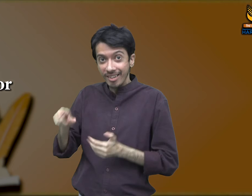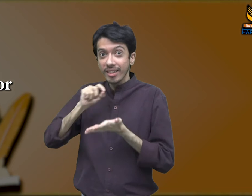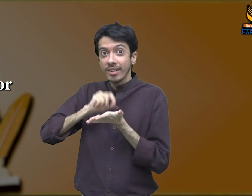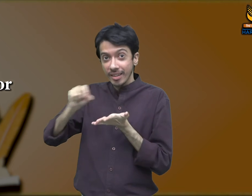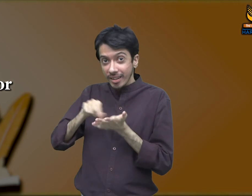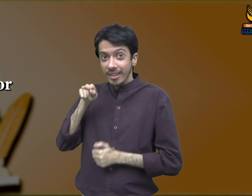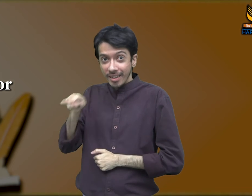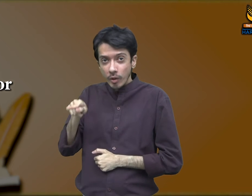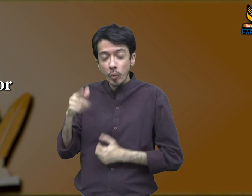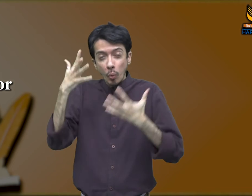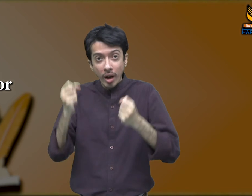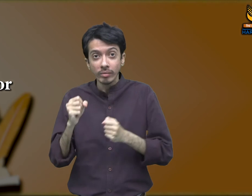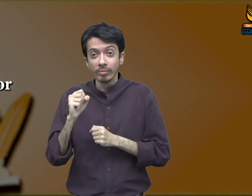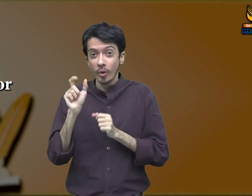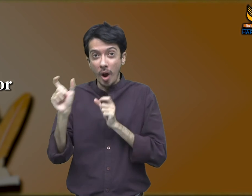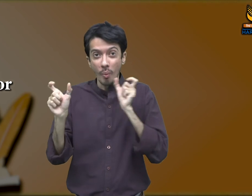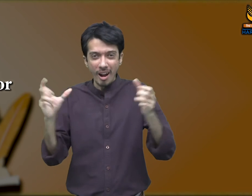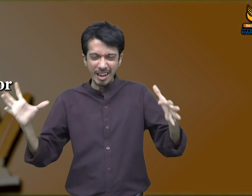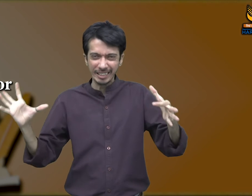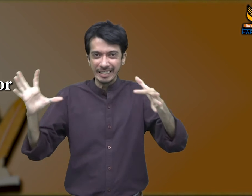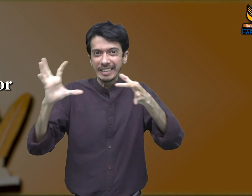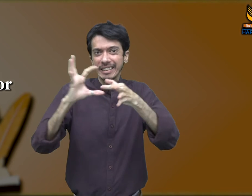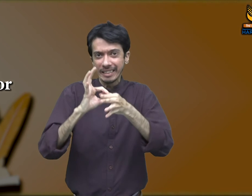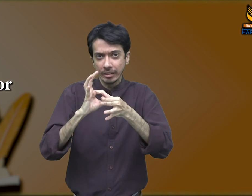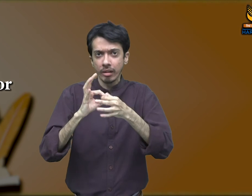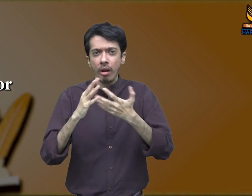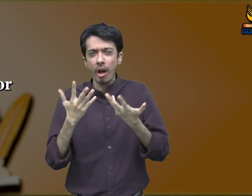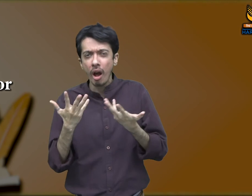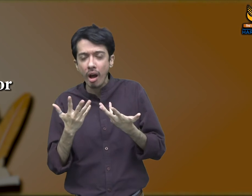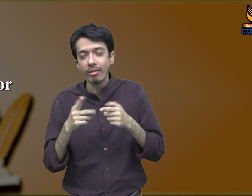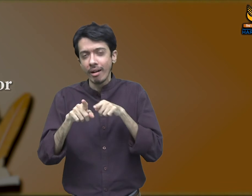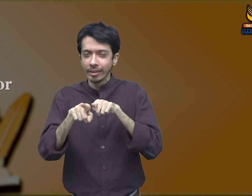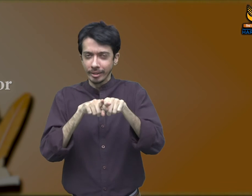but the poets perspective shows some similarity. Let me give you an example.